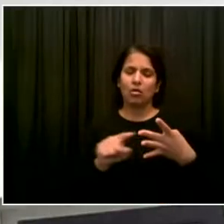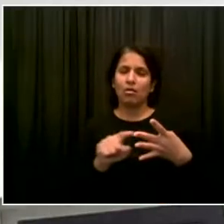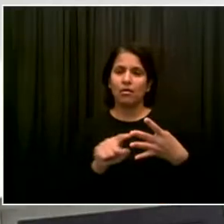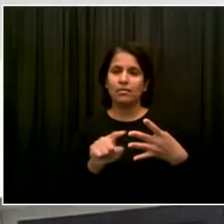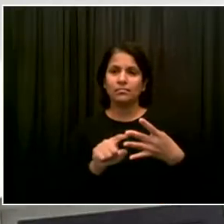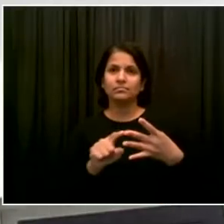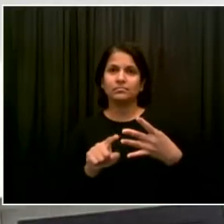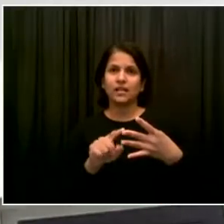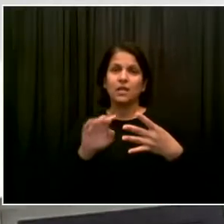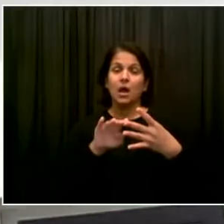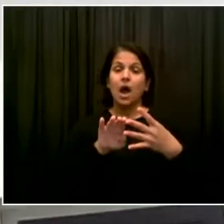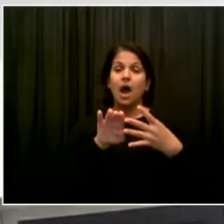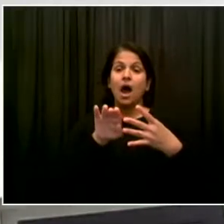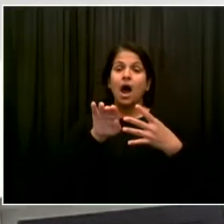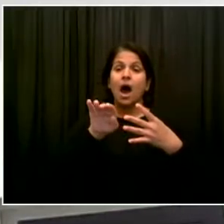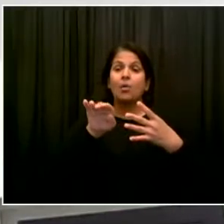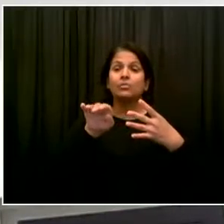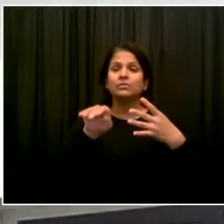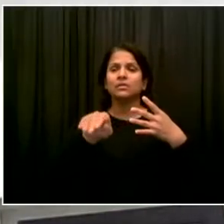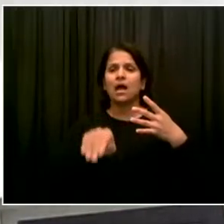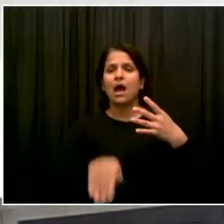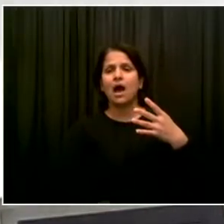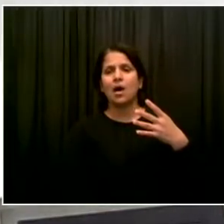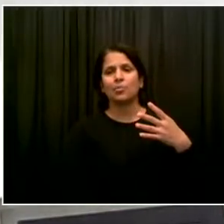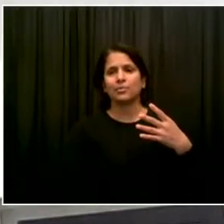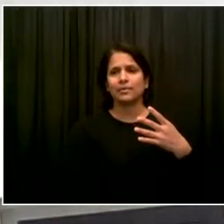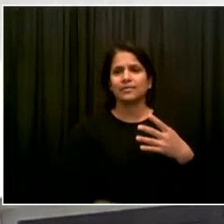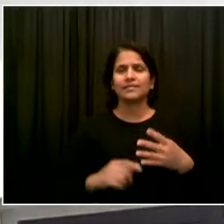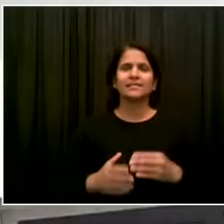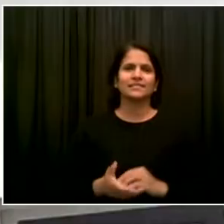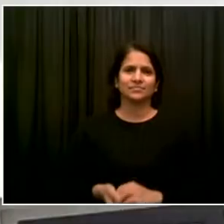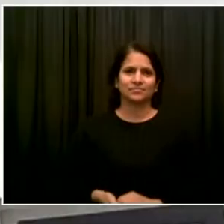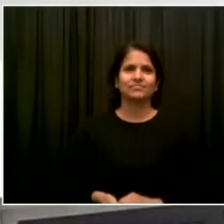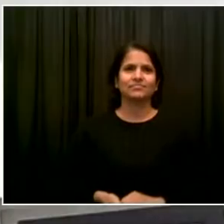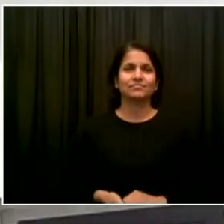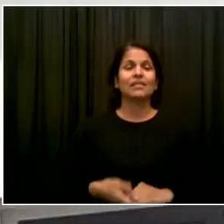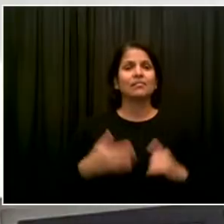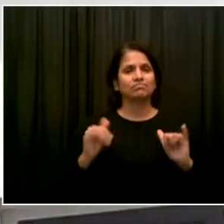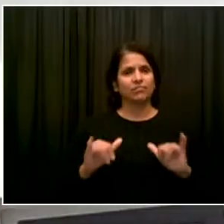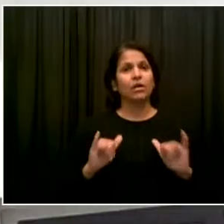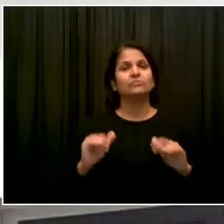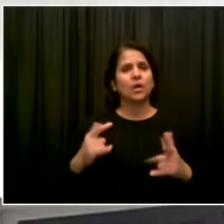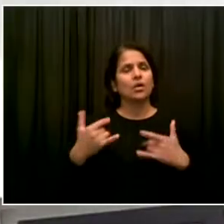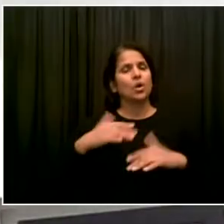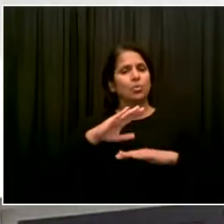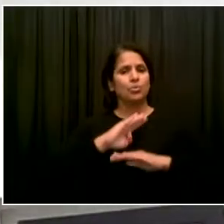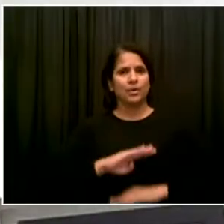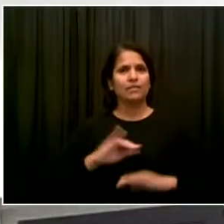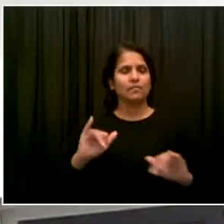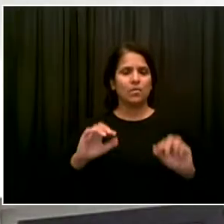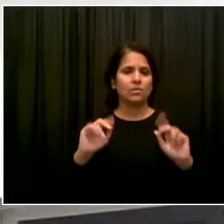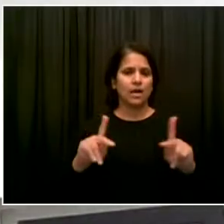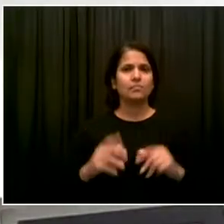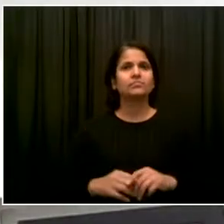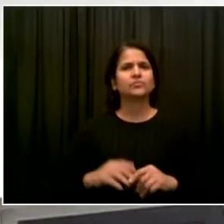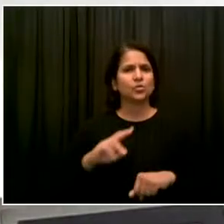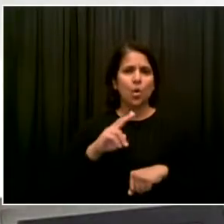THEN WE BELIEVE WITHIN MID- JANUARY, WE WILL START TO SEE CASES LEVELING